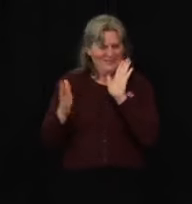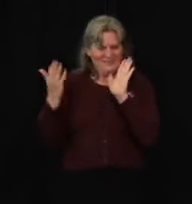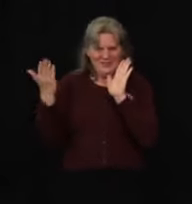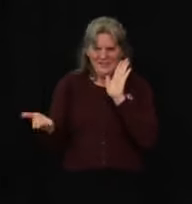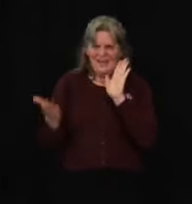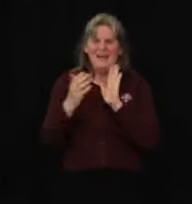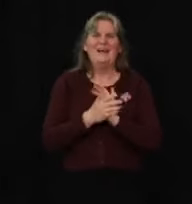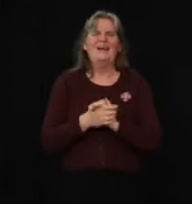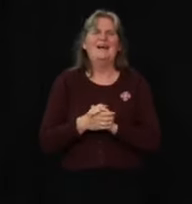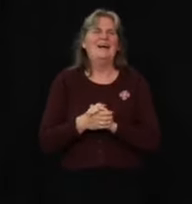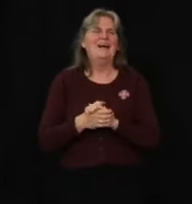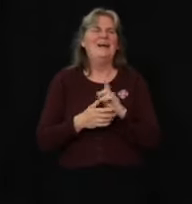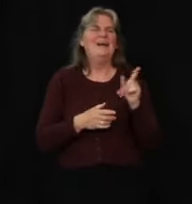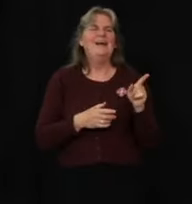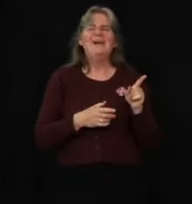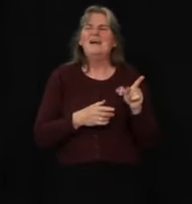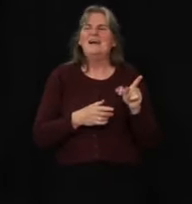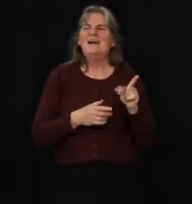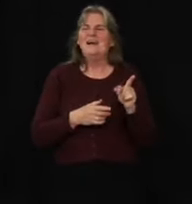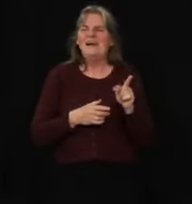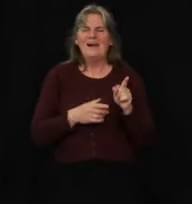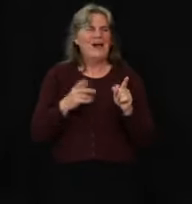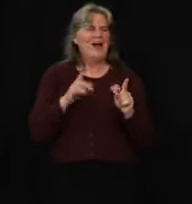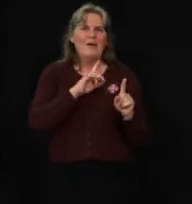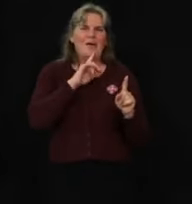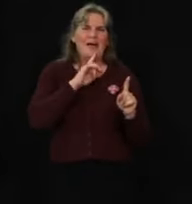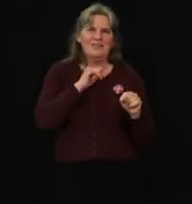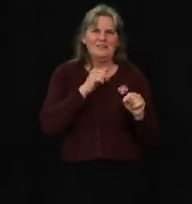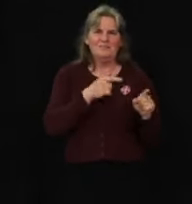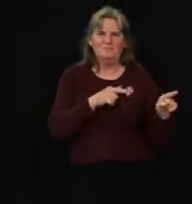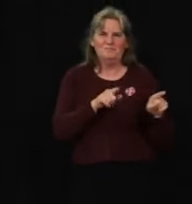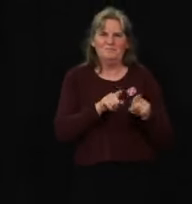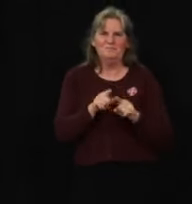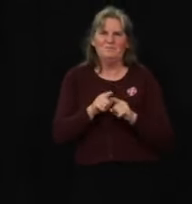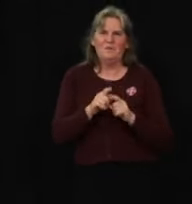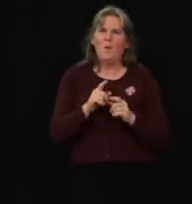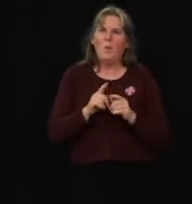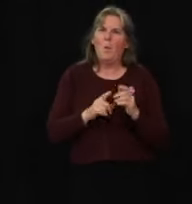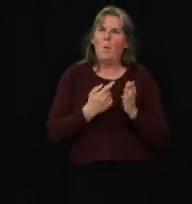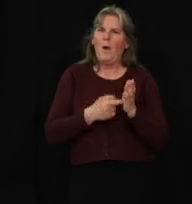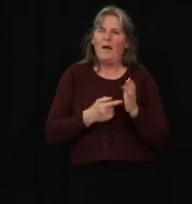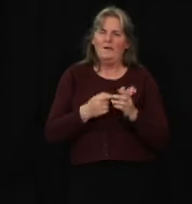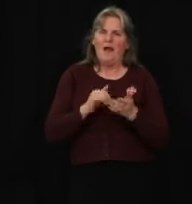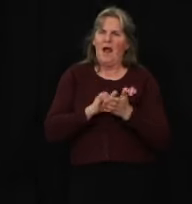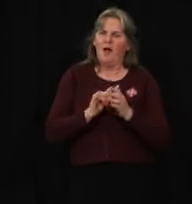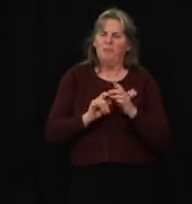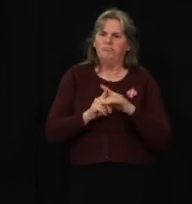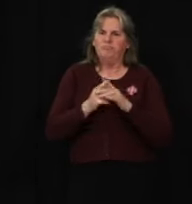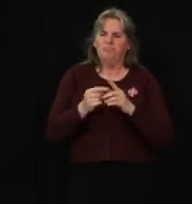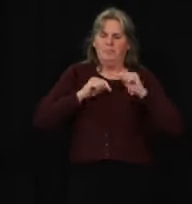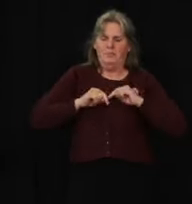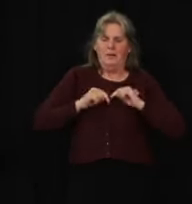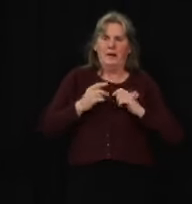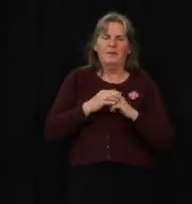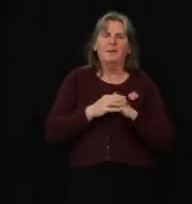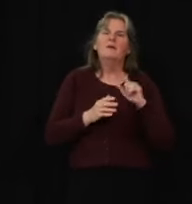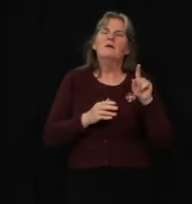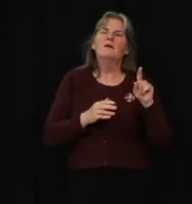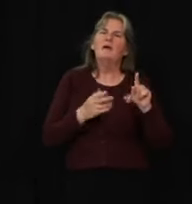closed so no trips, no campgrounds open yet. But you still can enjoy the great outdoors.